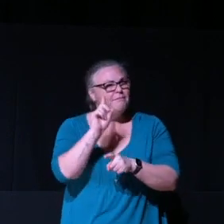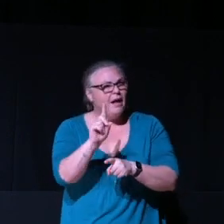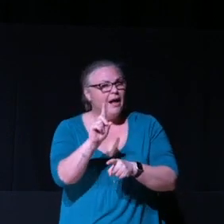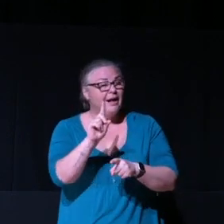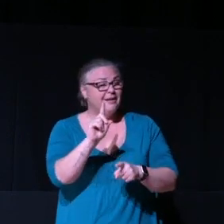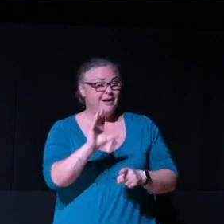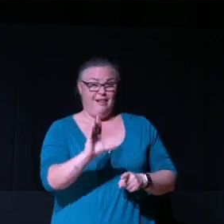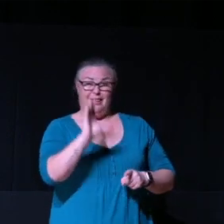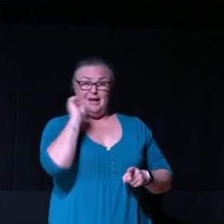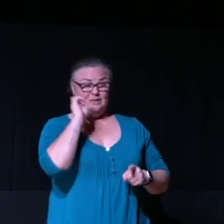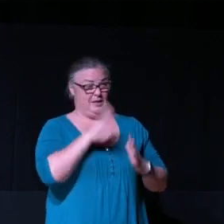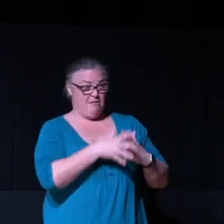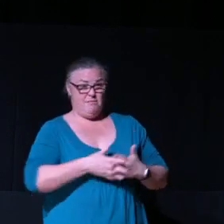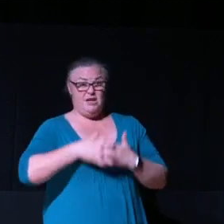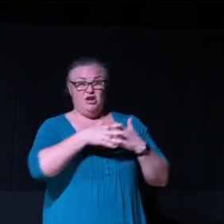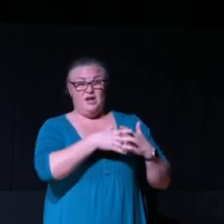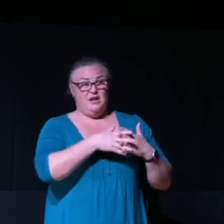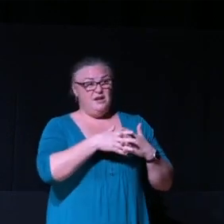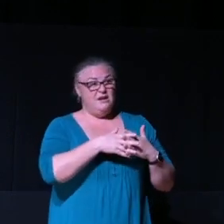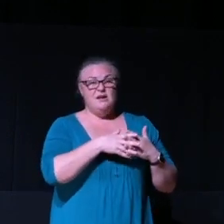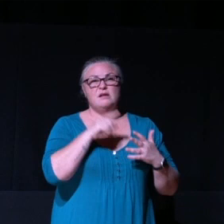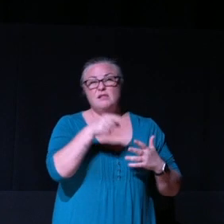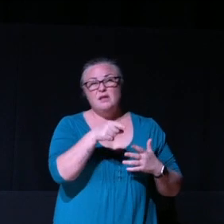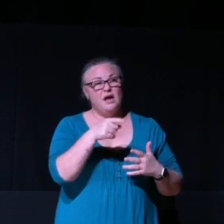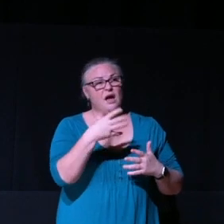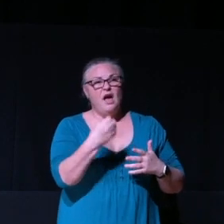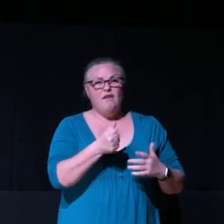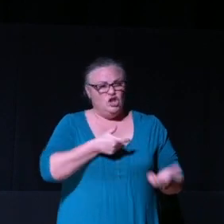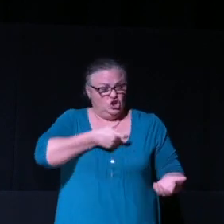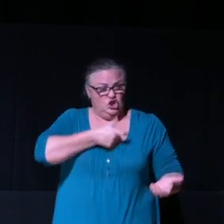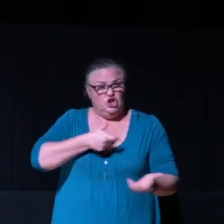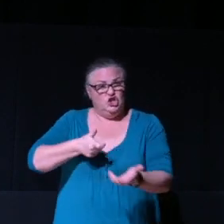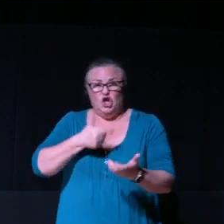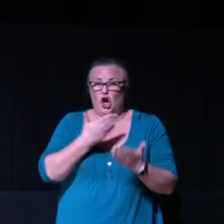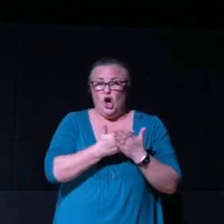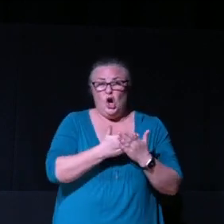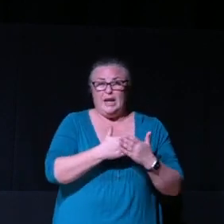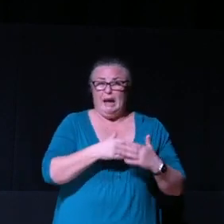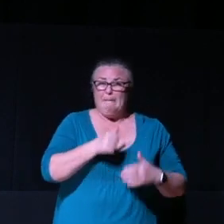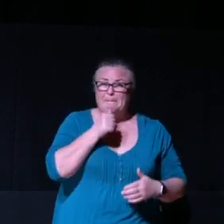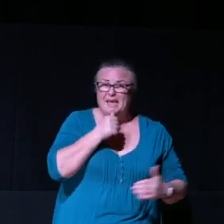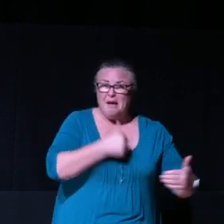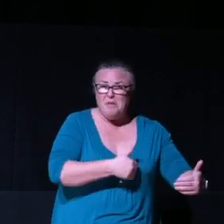up a case of Bud Light because they used a trans woman as a role model. So they're sort of like